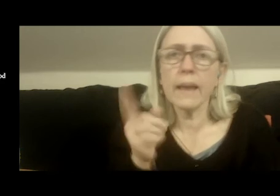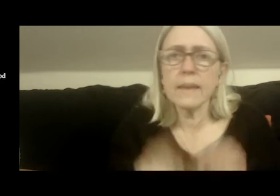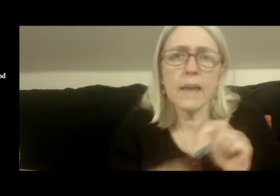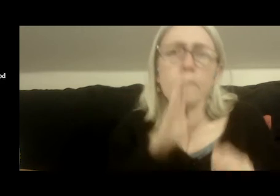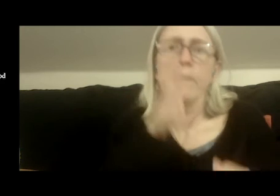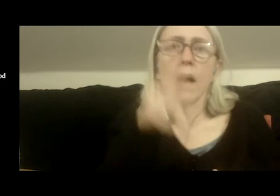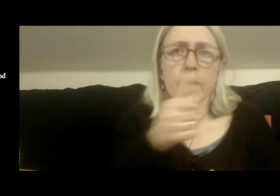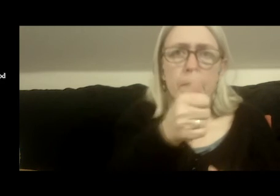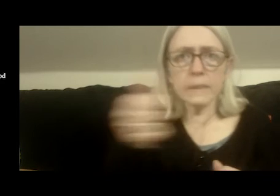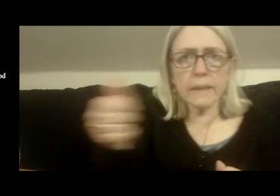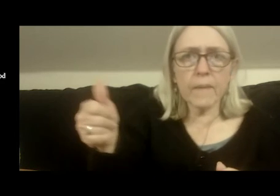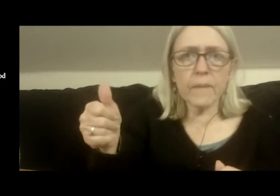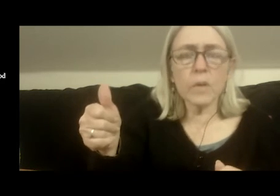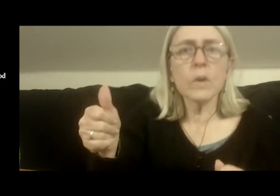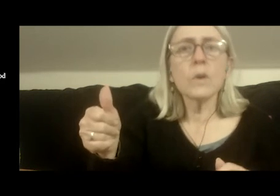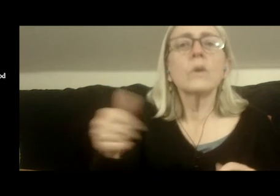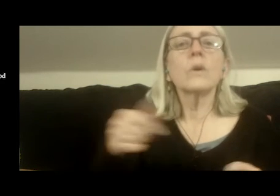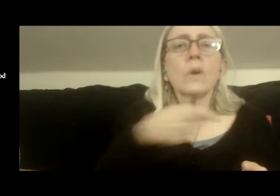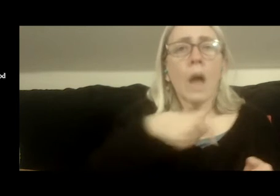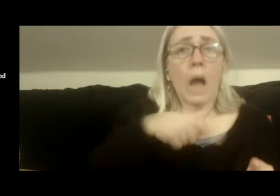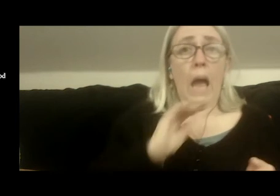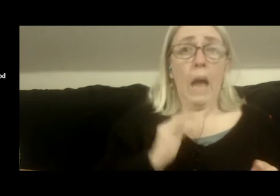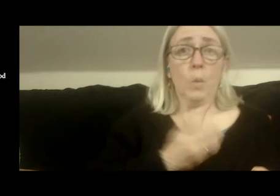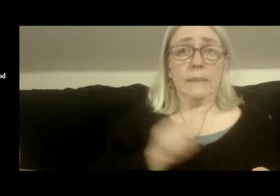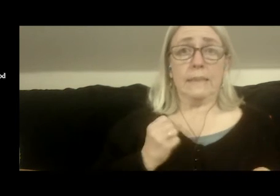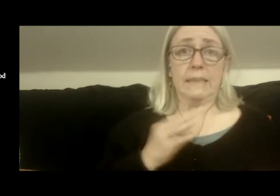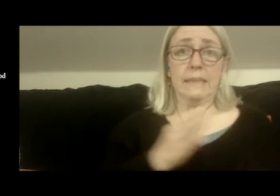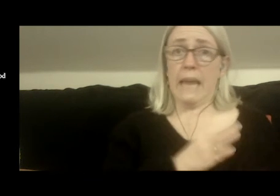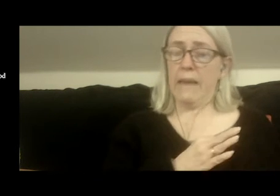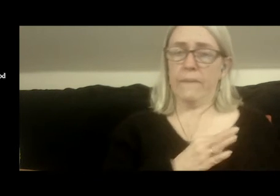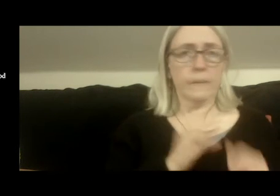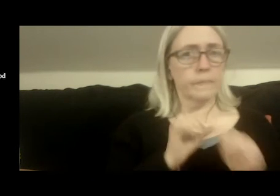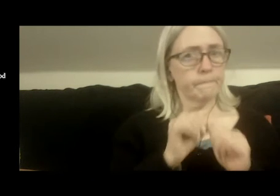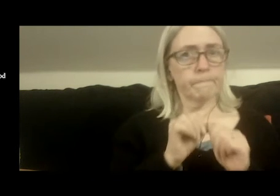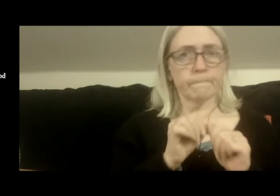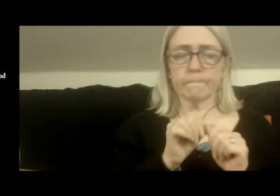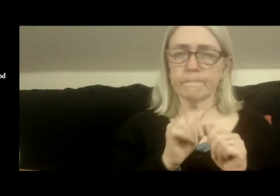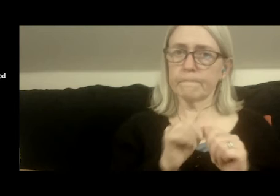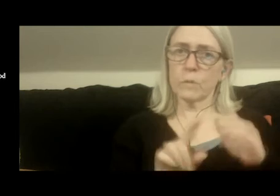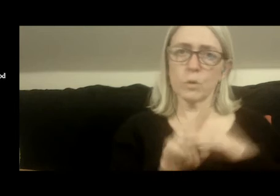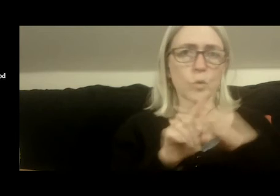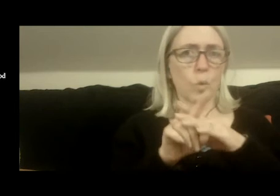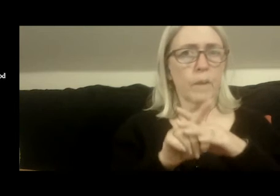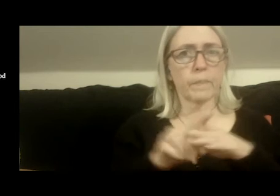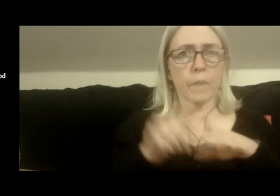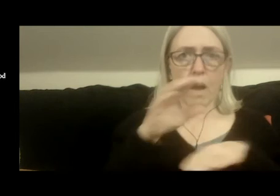and for the majority of our staff who were here on campus from the beginning, we, you know, we worked really hard, and I think,